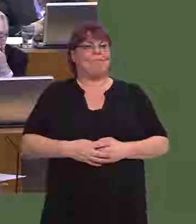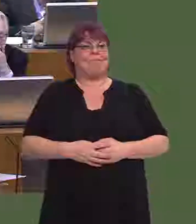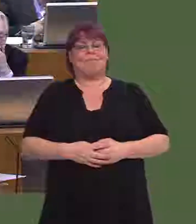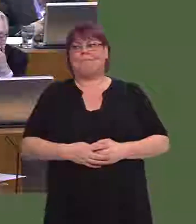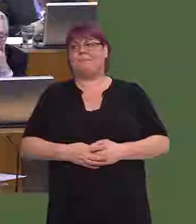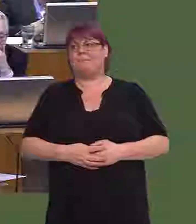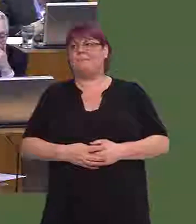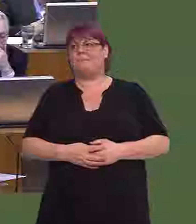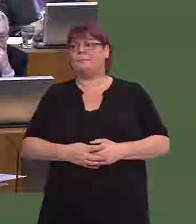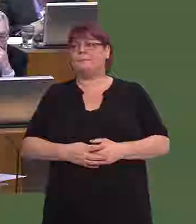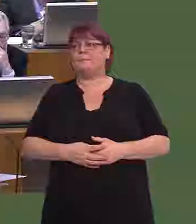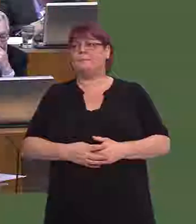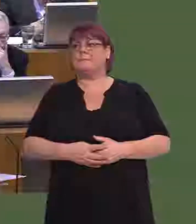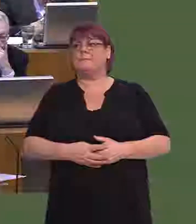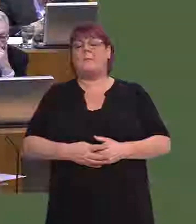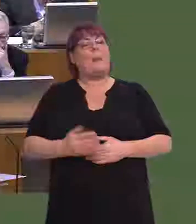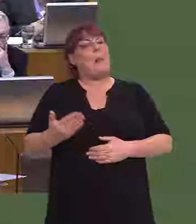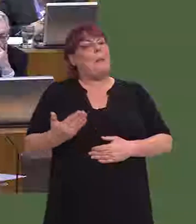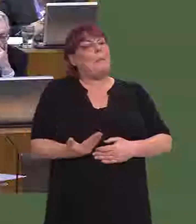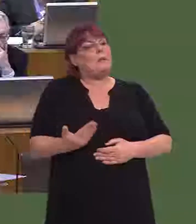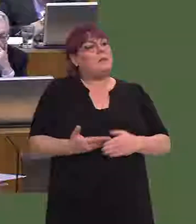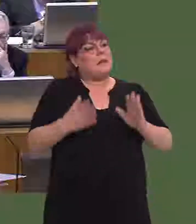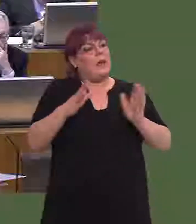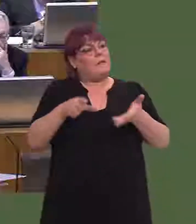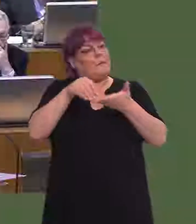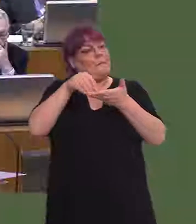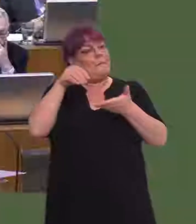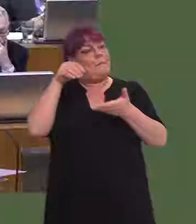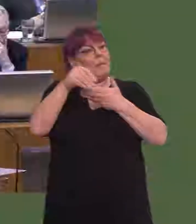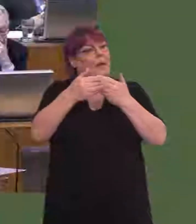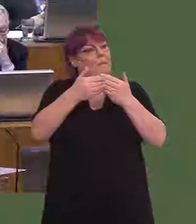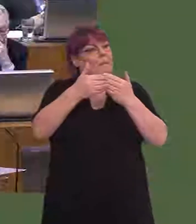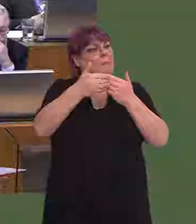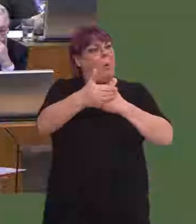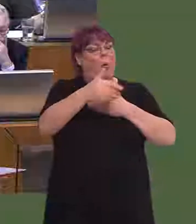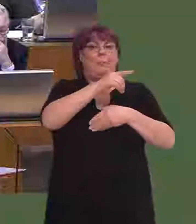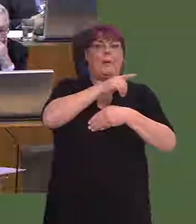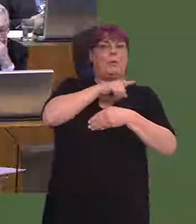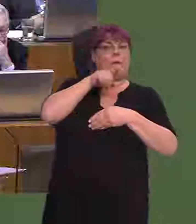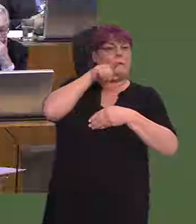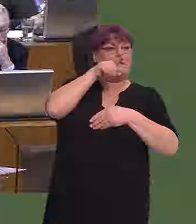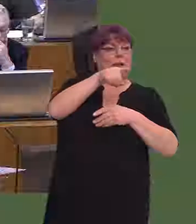Why on earth should businesses have to pay a price for what he said and his party said to the electorate?